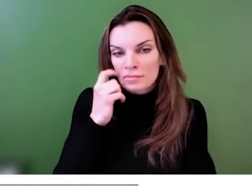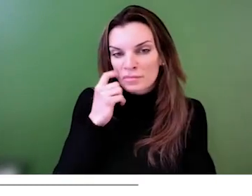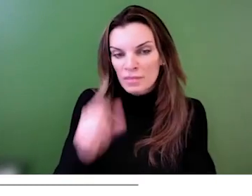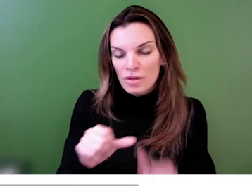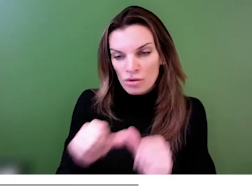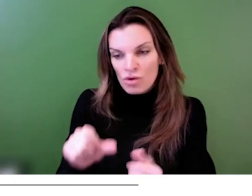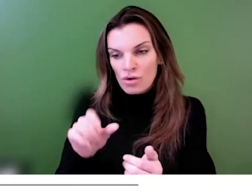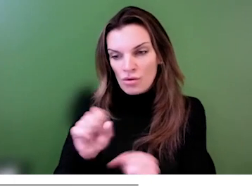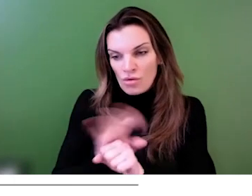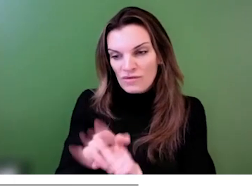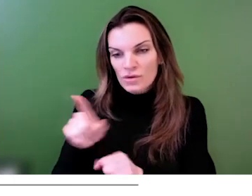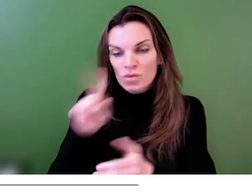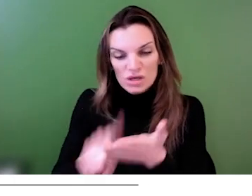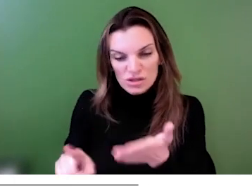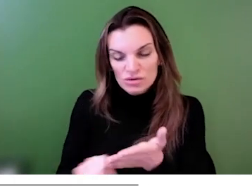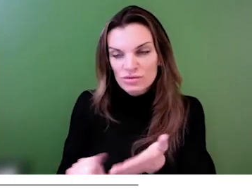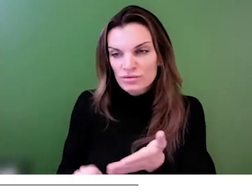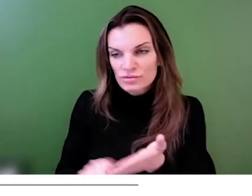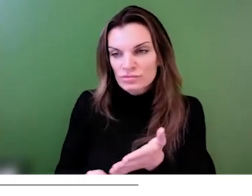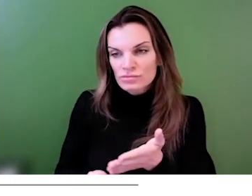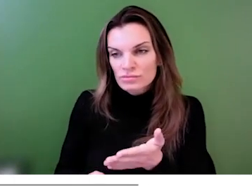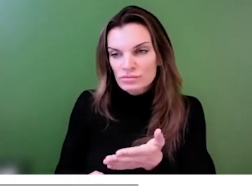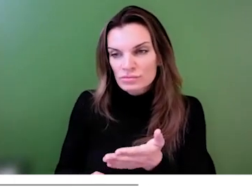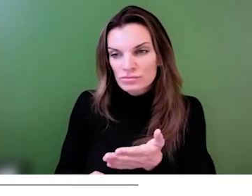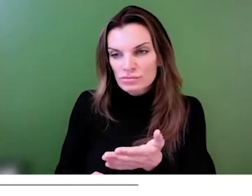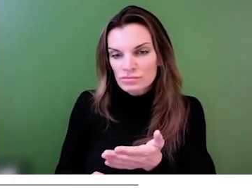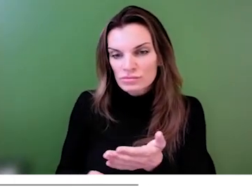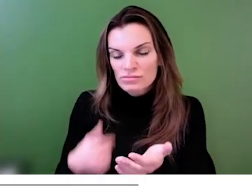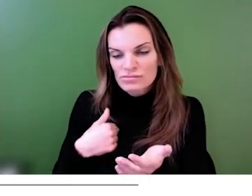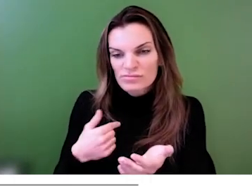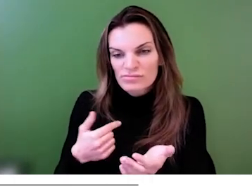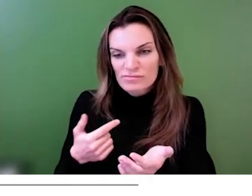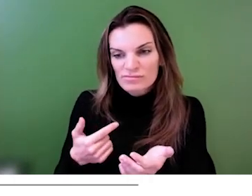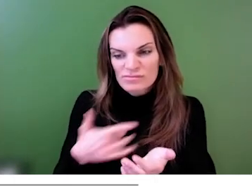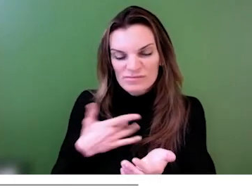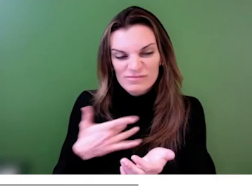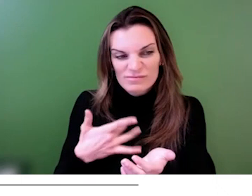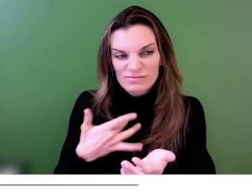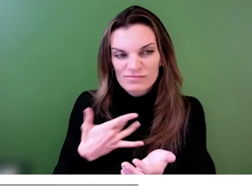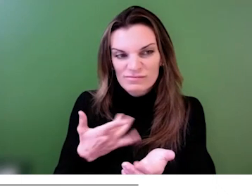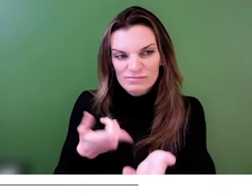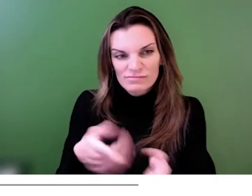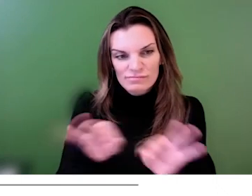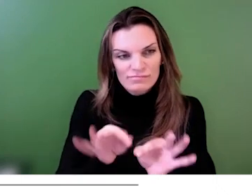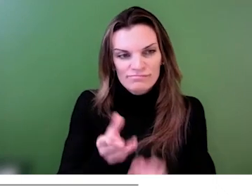research so far and I think this is a really good thing to bring to your doctor. Because it just